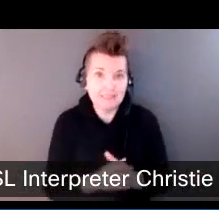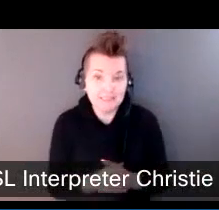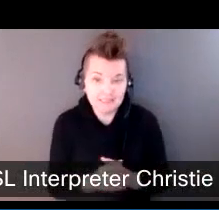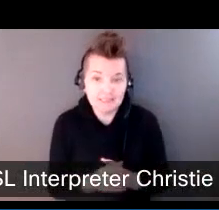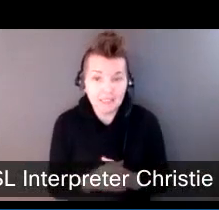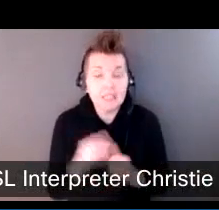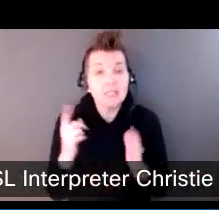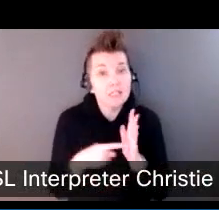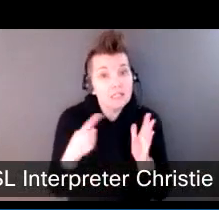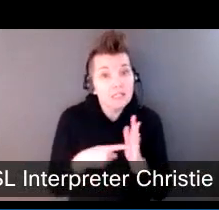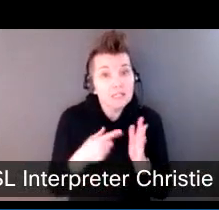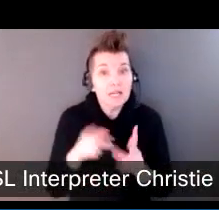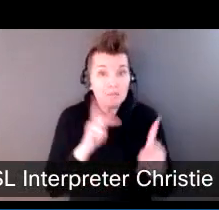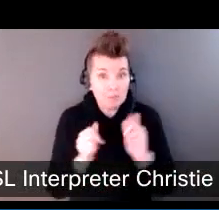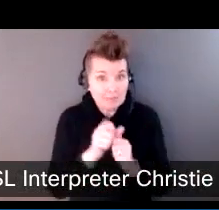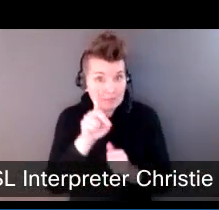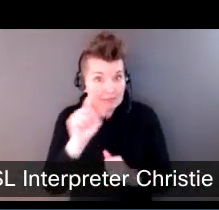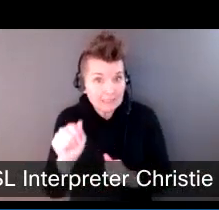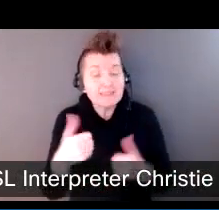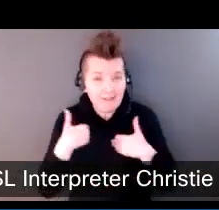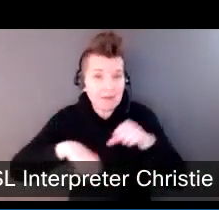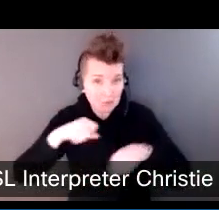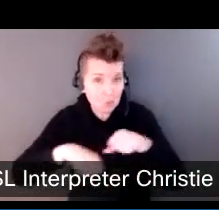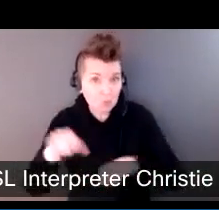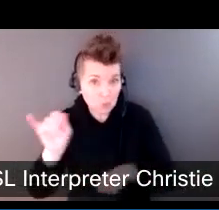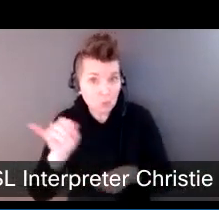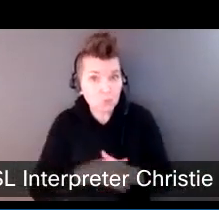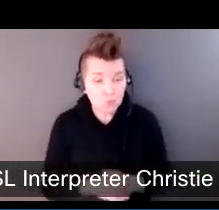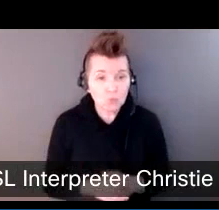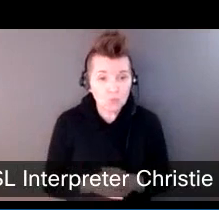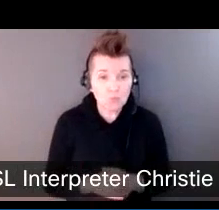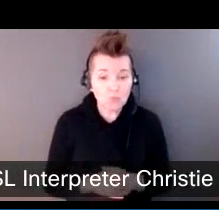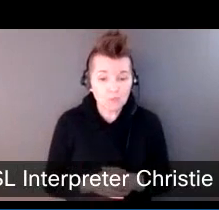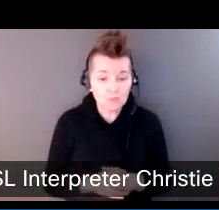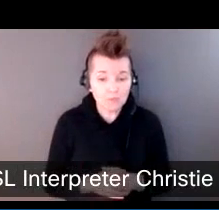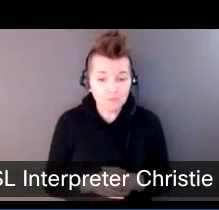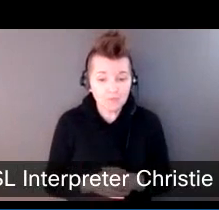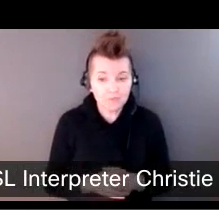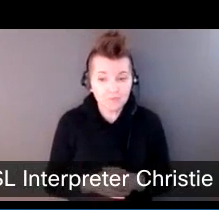use bicycles as mobility aids.